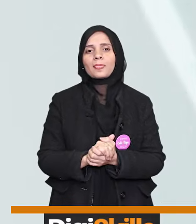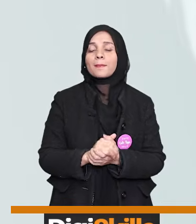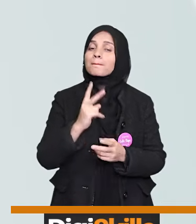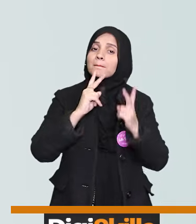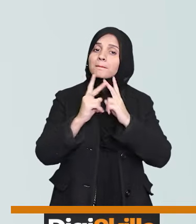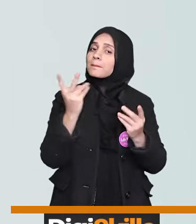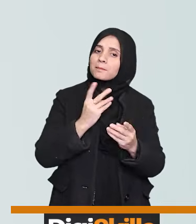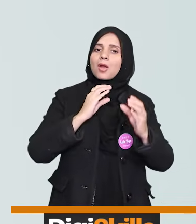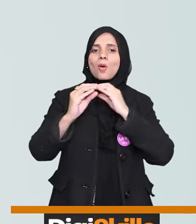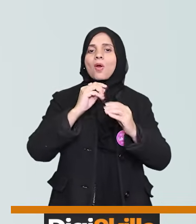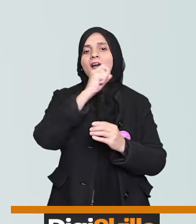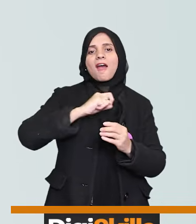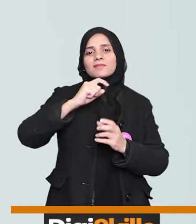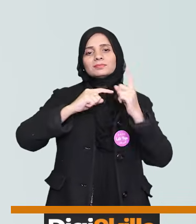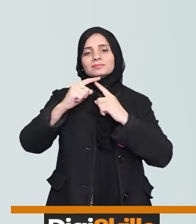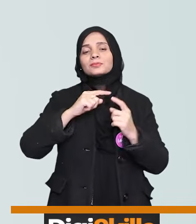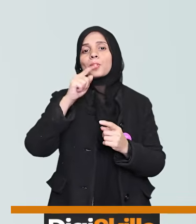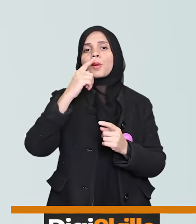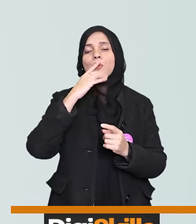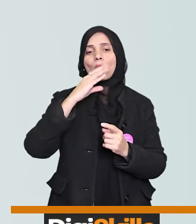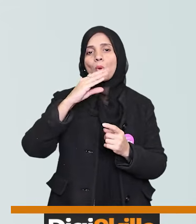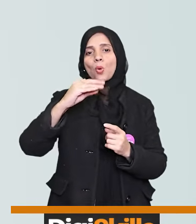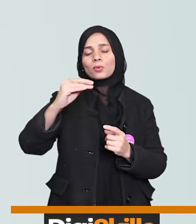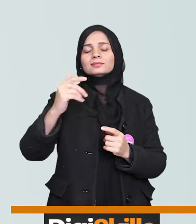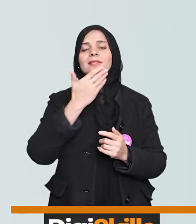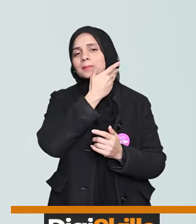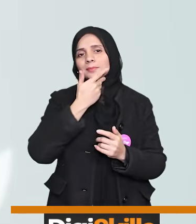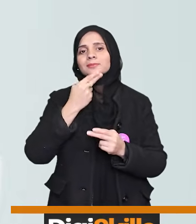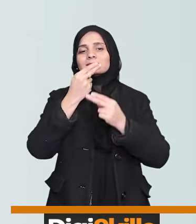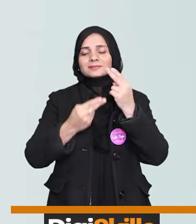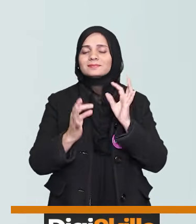Same goes for business. your tone matters a lot.